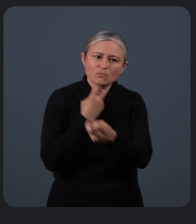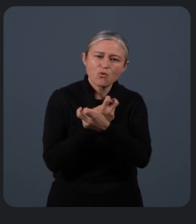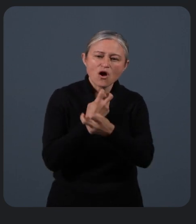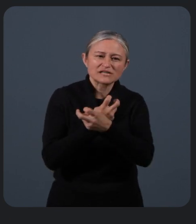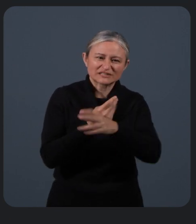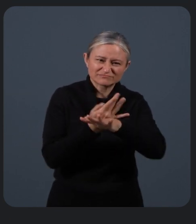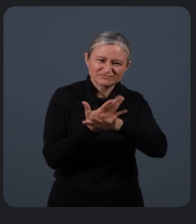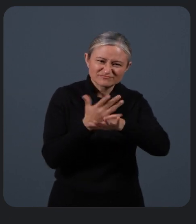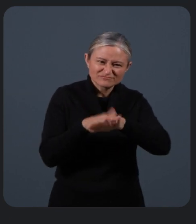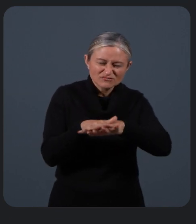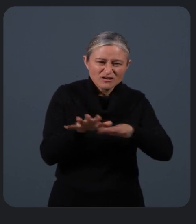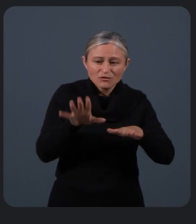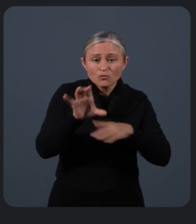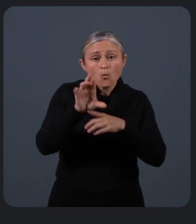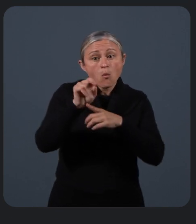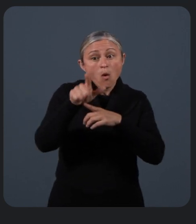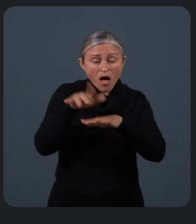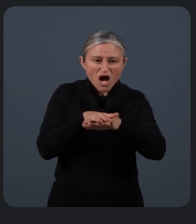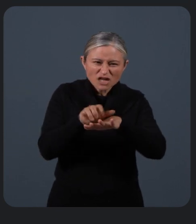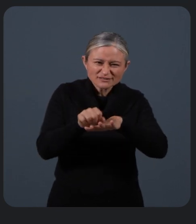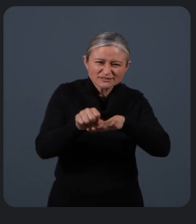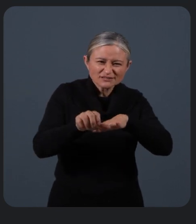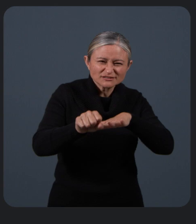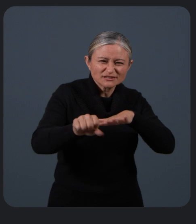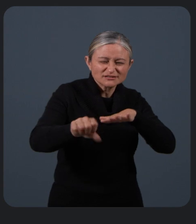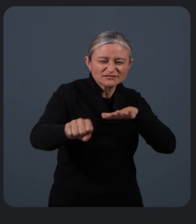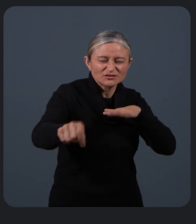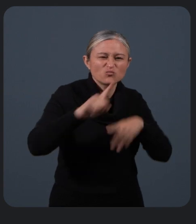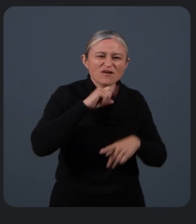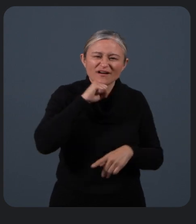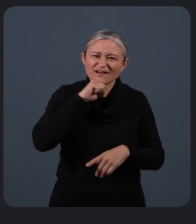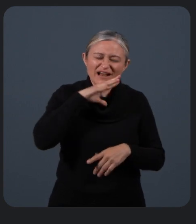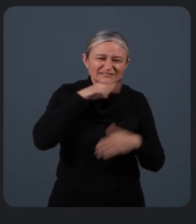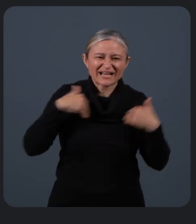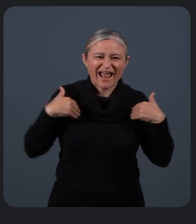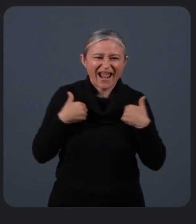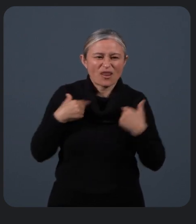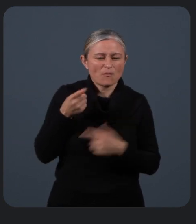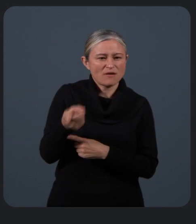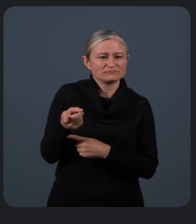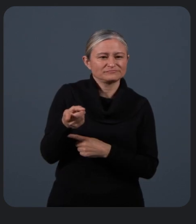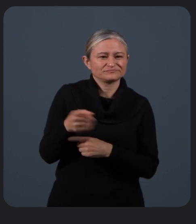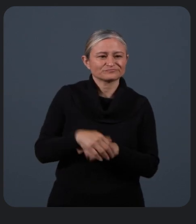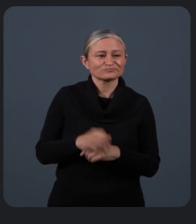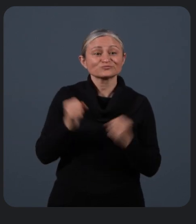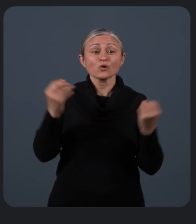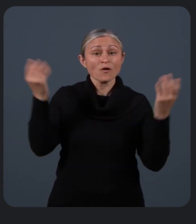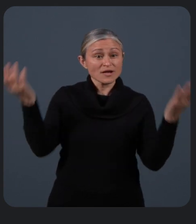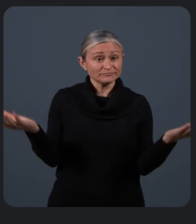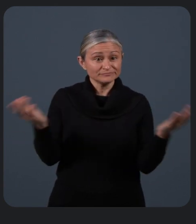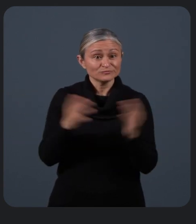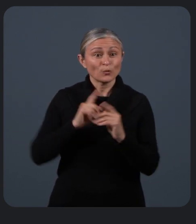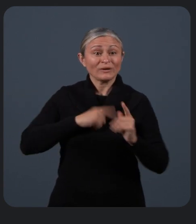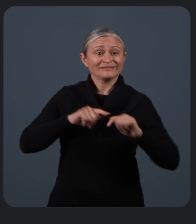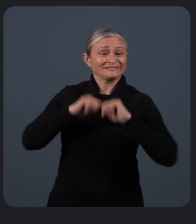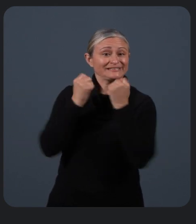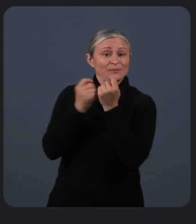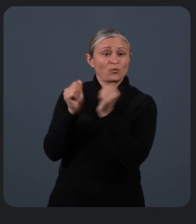and they eat large amounts of coral very quickly-- quite a nasty animal. We teamed up with CSIRO, Australia's national science